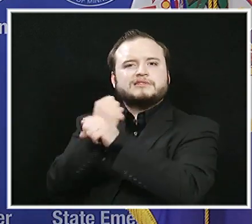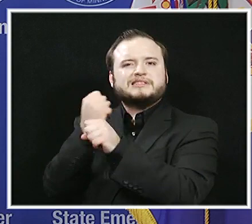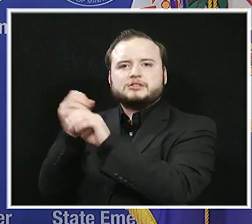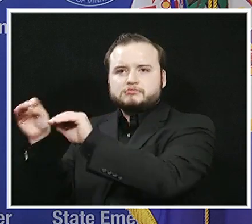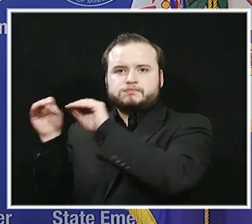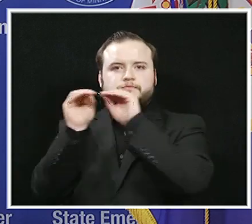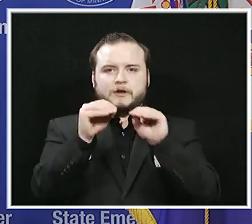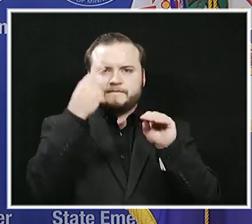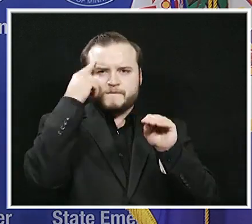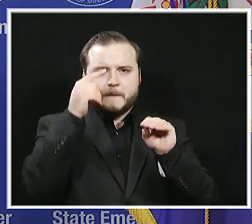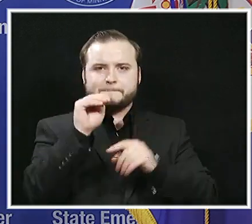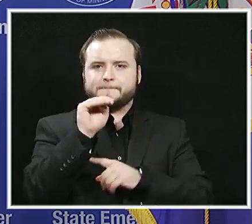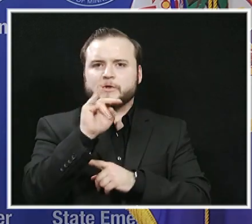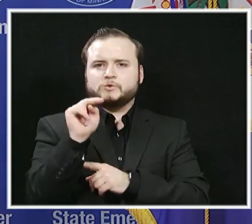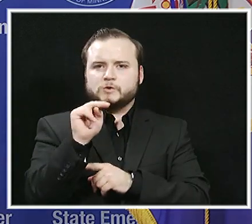I want to thank Governor